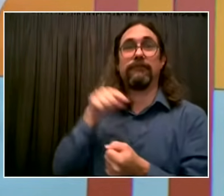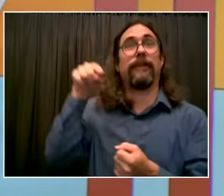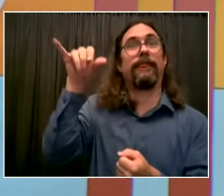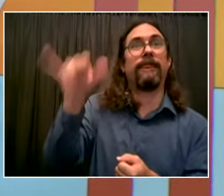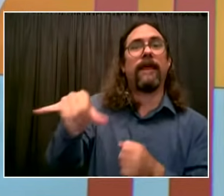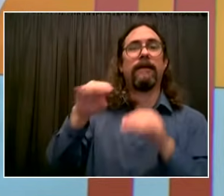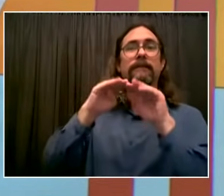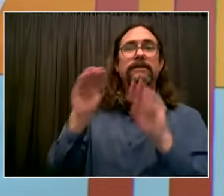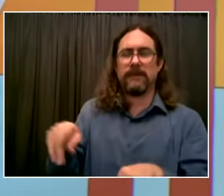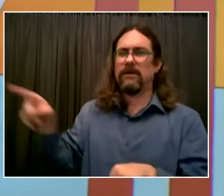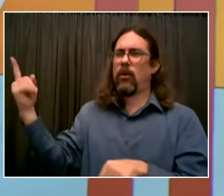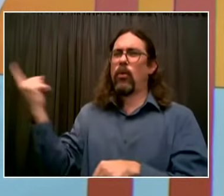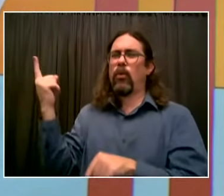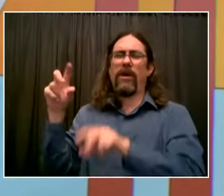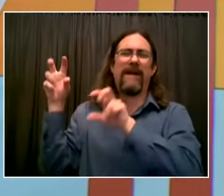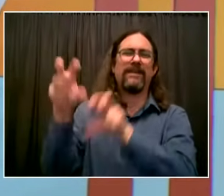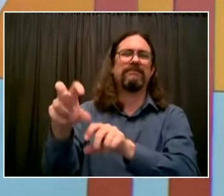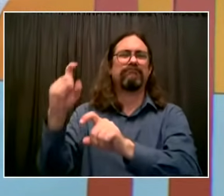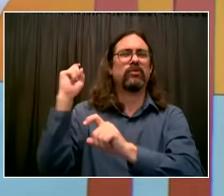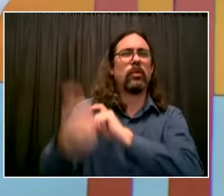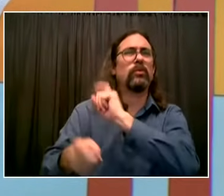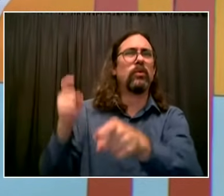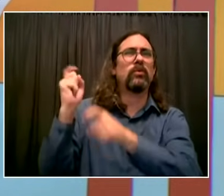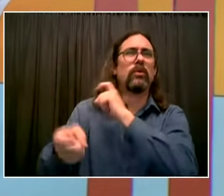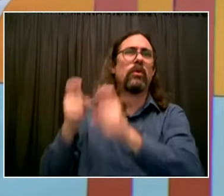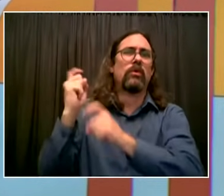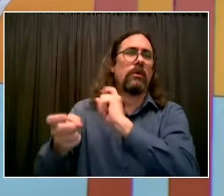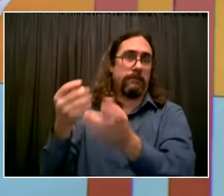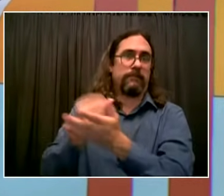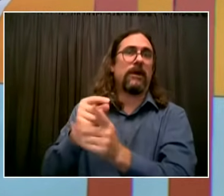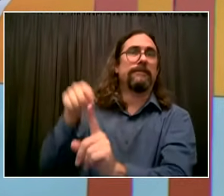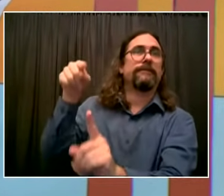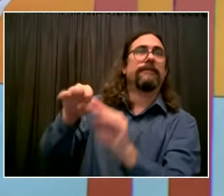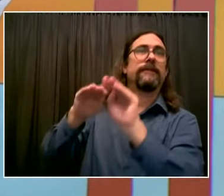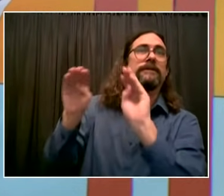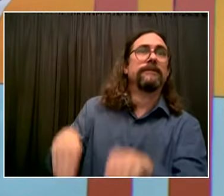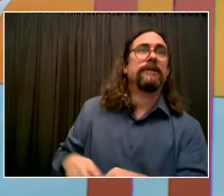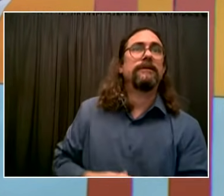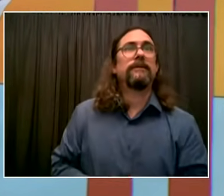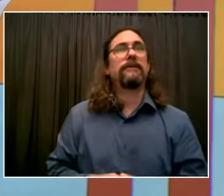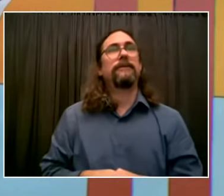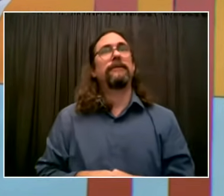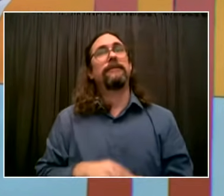HARD WORK AND SOMETHING THAT WILL BE GREAT FOR THE FAMILIES AND PARTICULARLY THE KIDS OF